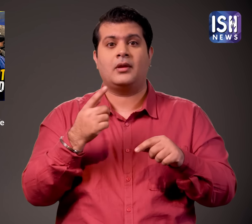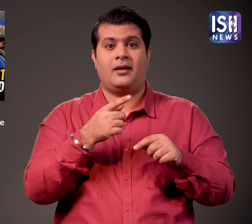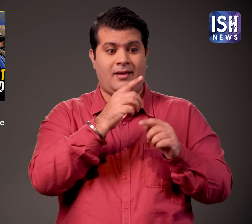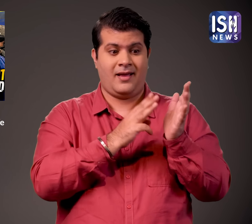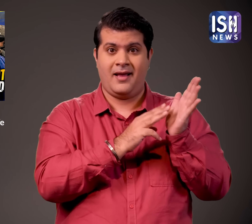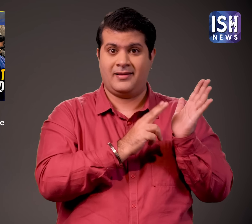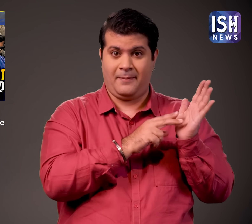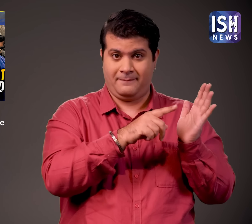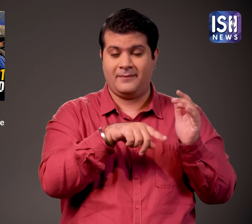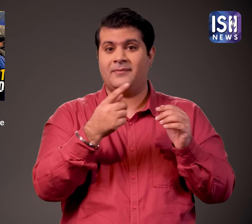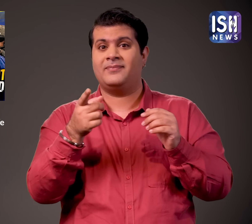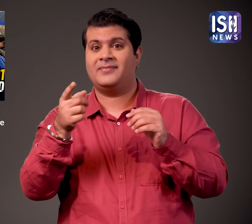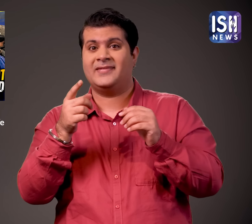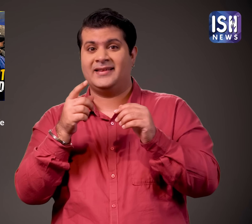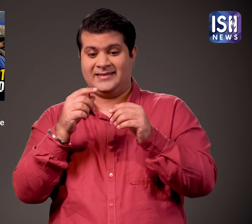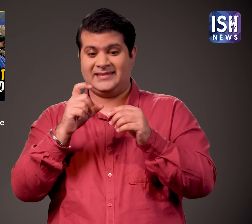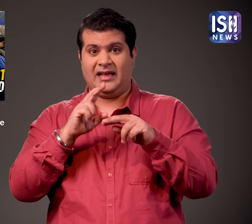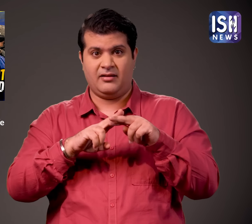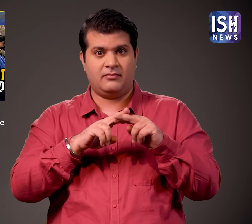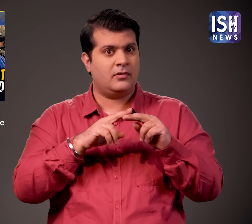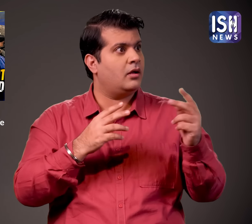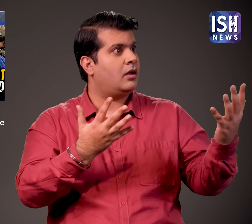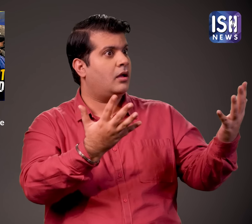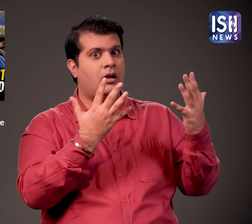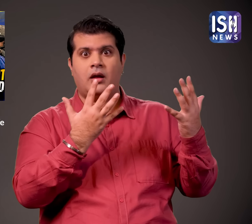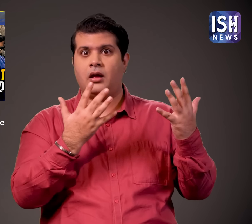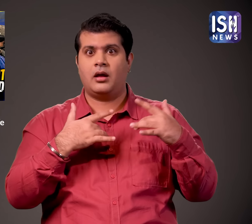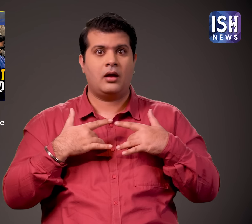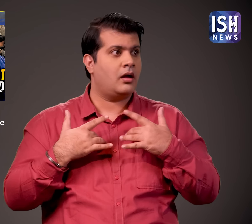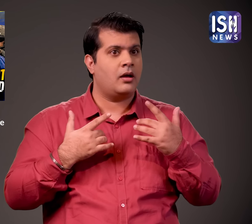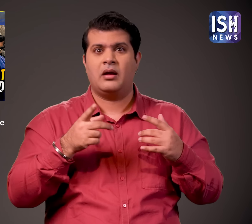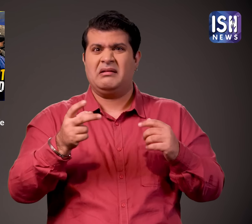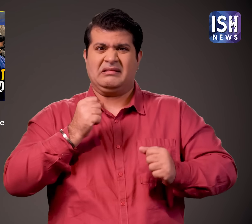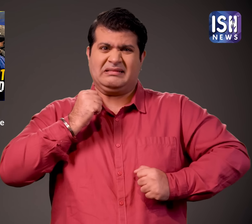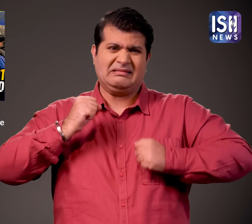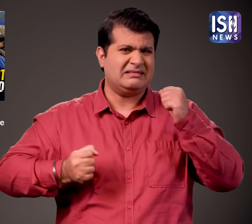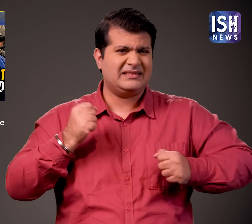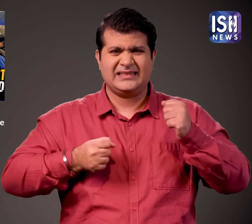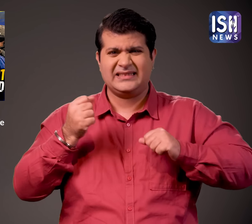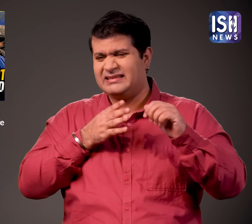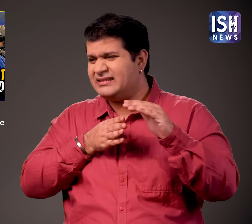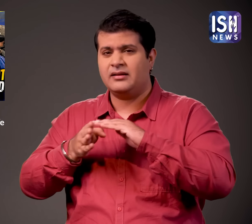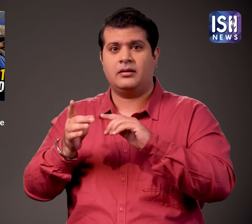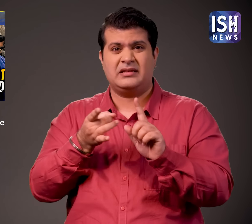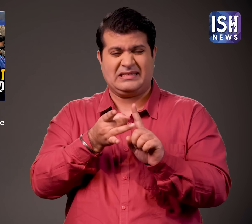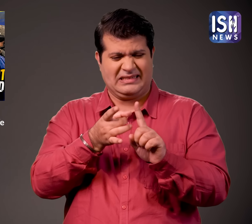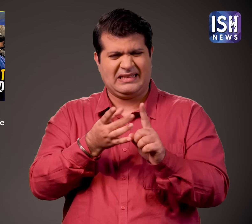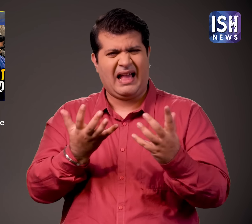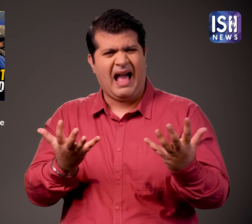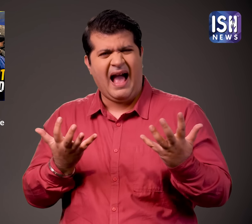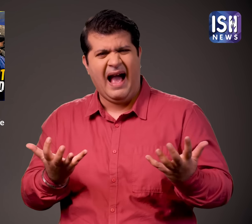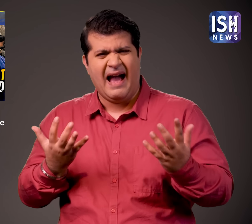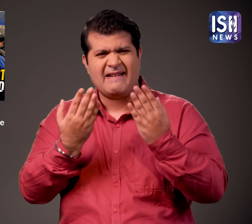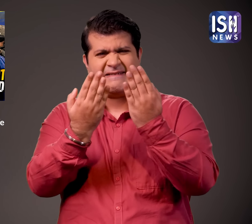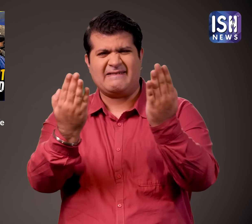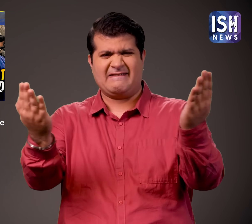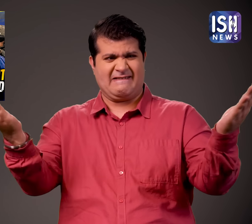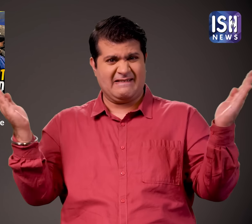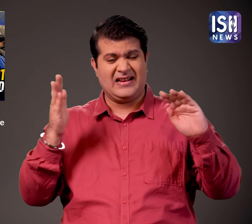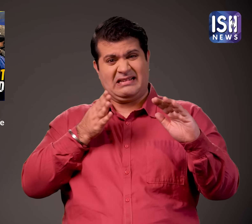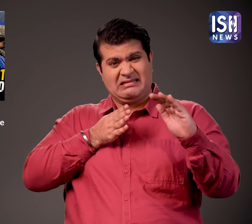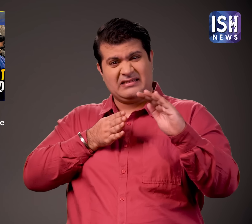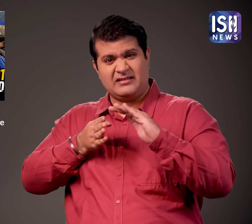After seeing the U.S. soldiers, Maduro and Flores tried to run towards a safe room made of steel.